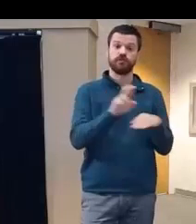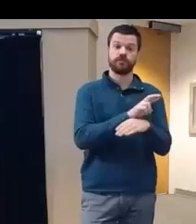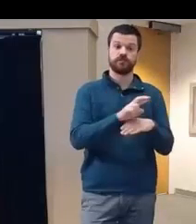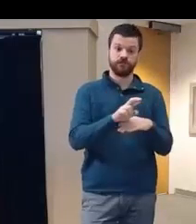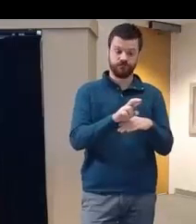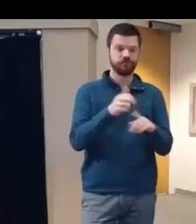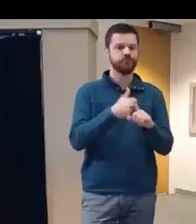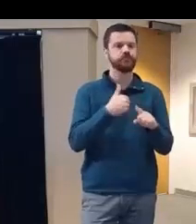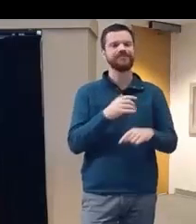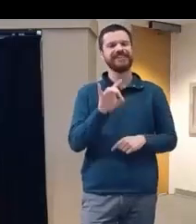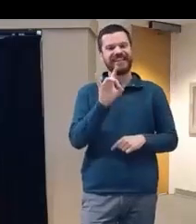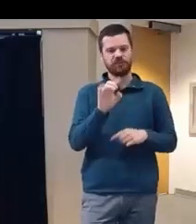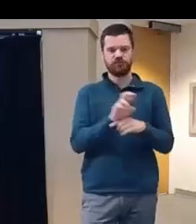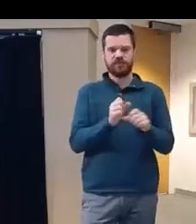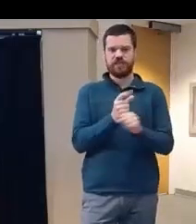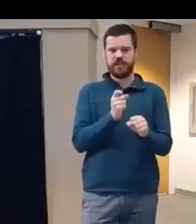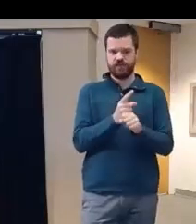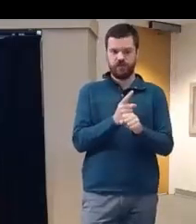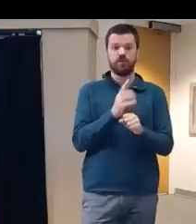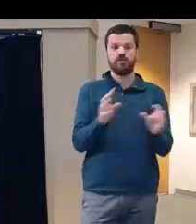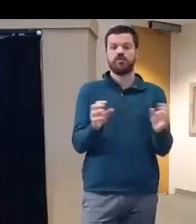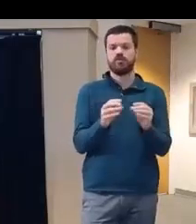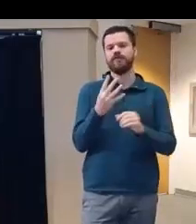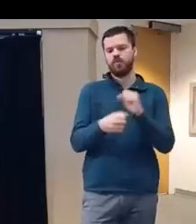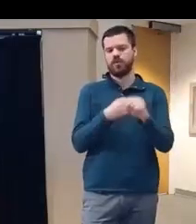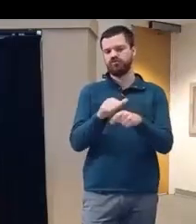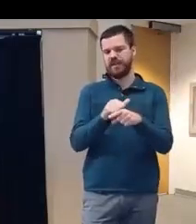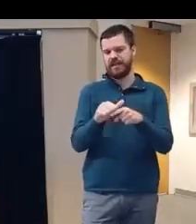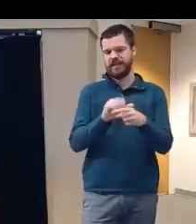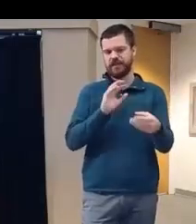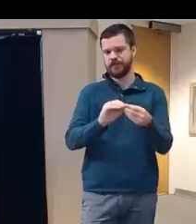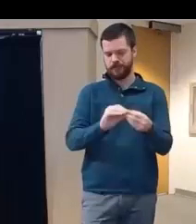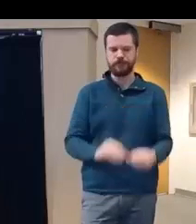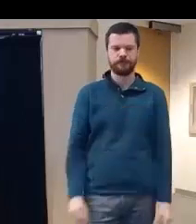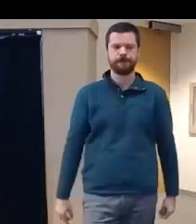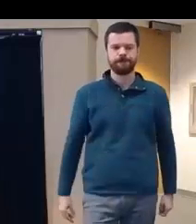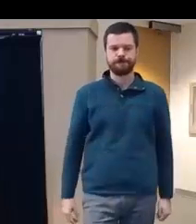welcomes eight residents per year for a four-year training experience across a number of different